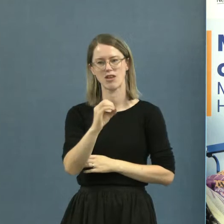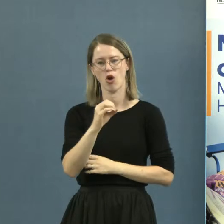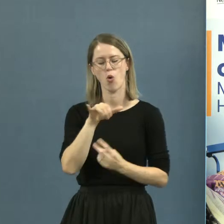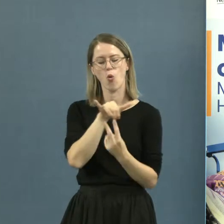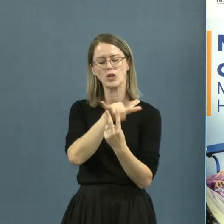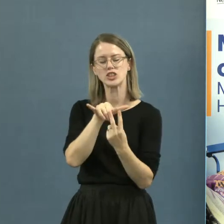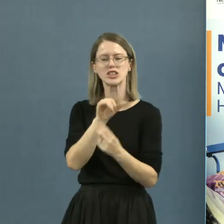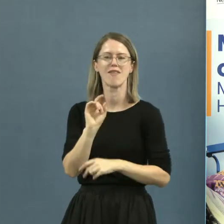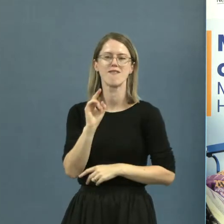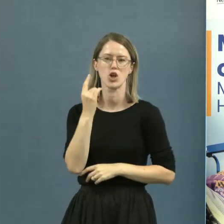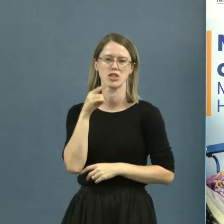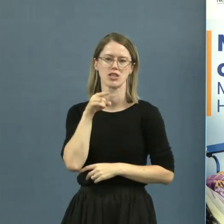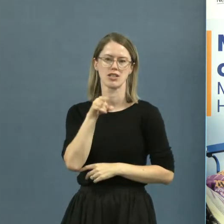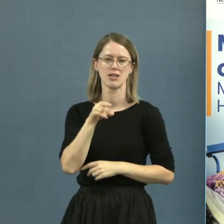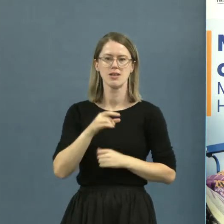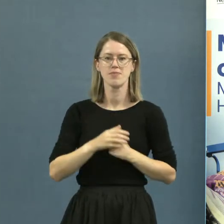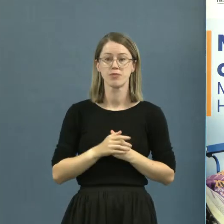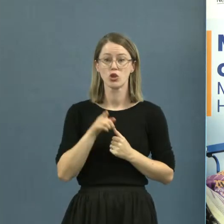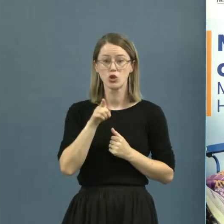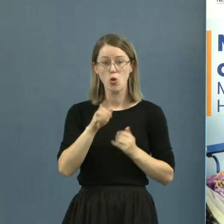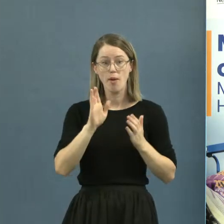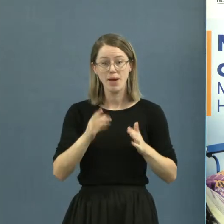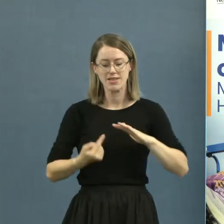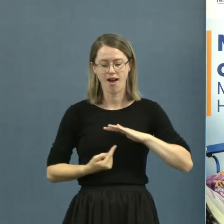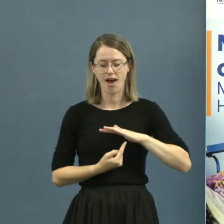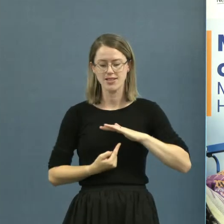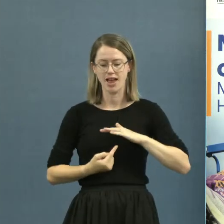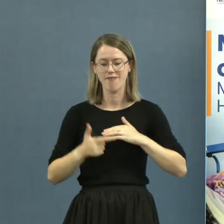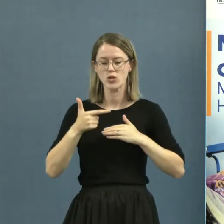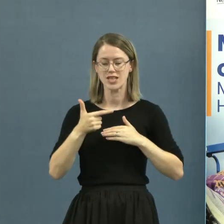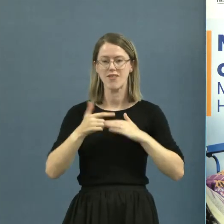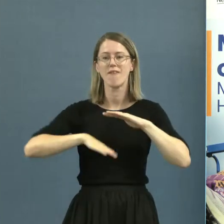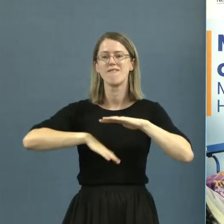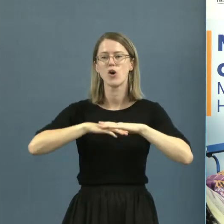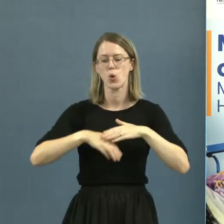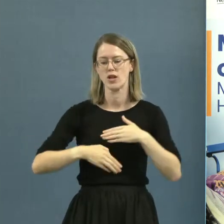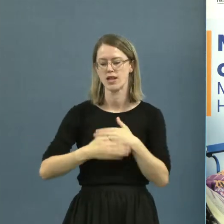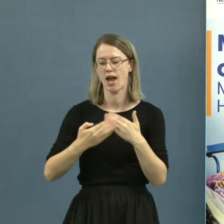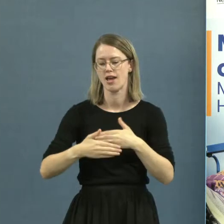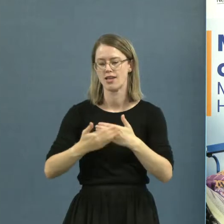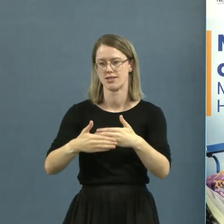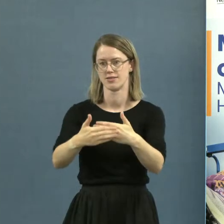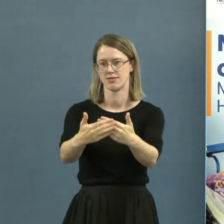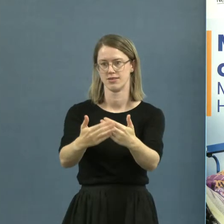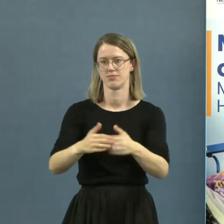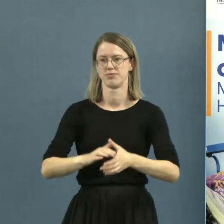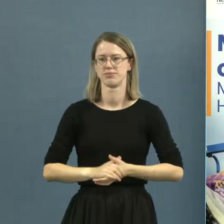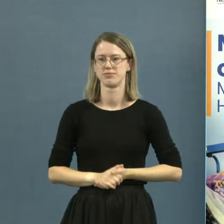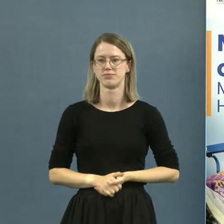of those dates comes first. And you need to isolate for seven